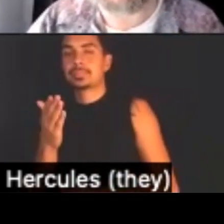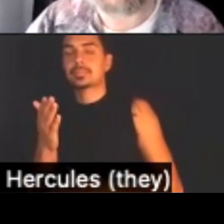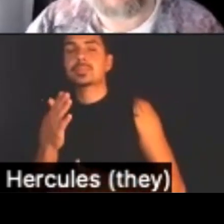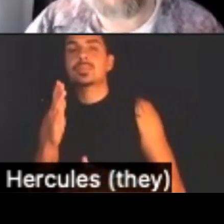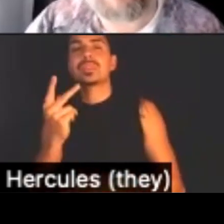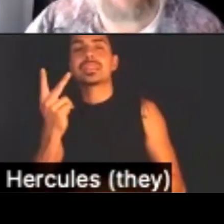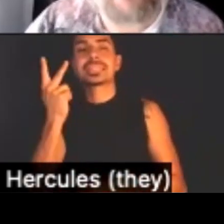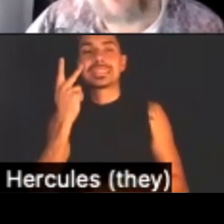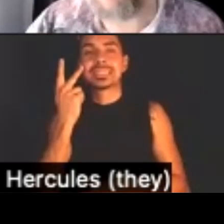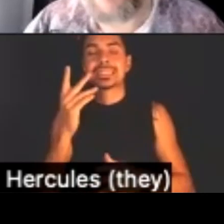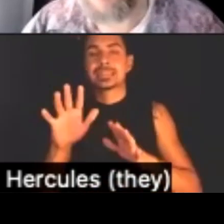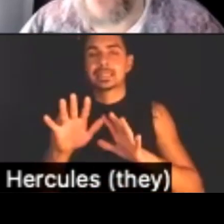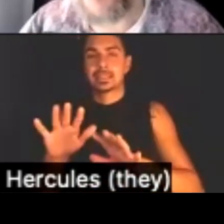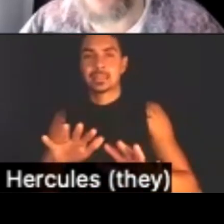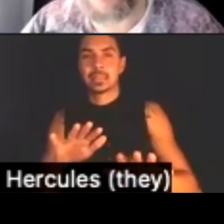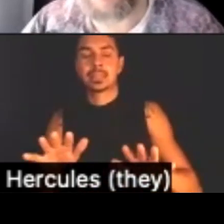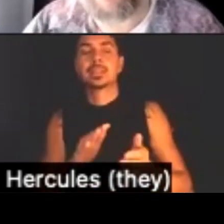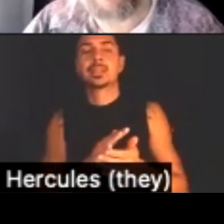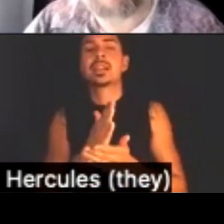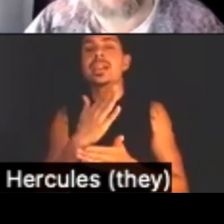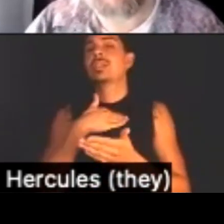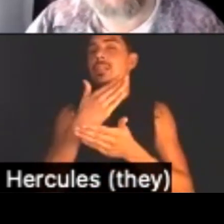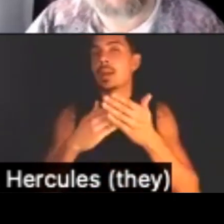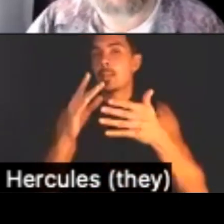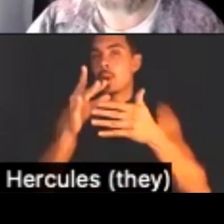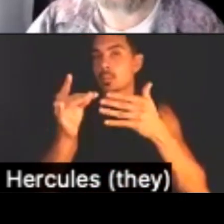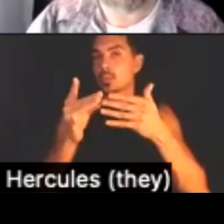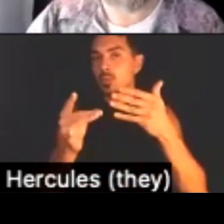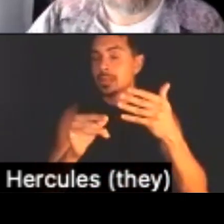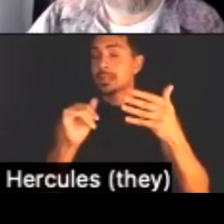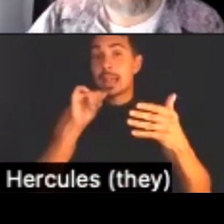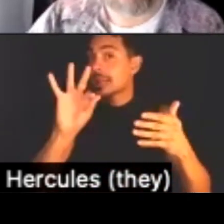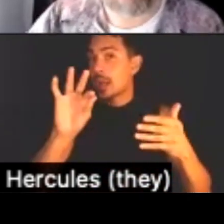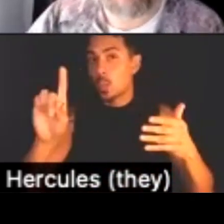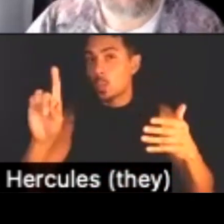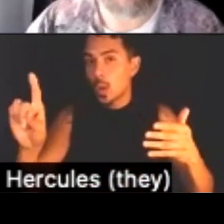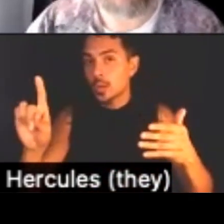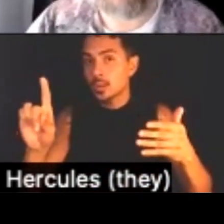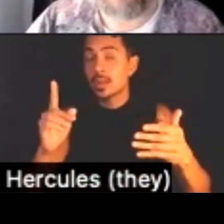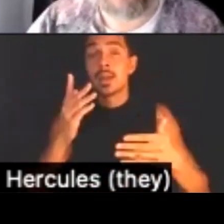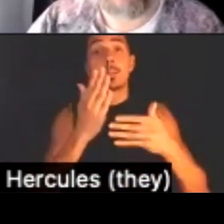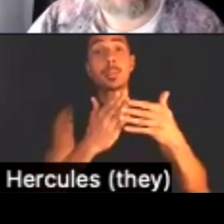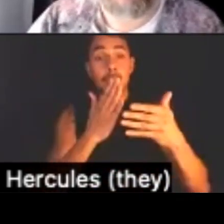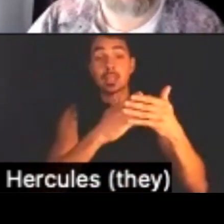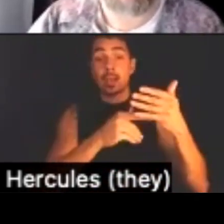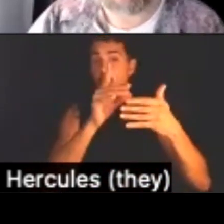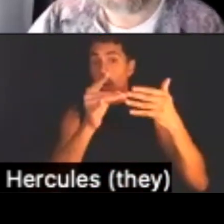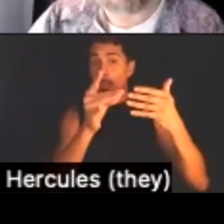'cause there's a couple of options that don't call 911. Those may be the options that you may want to have